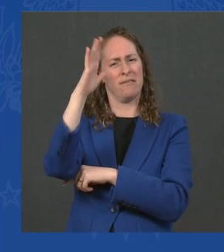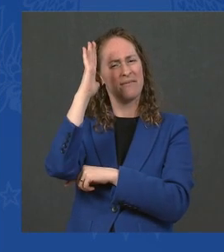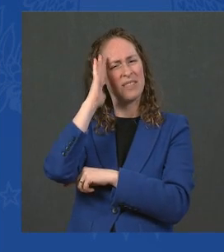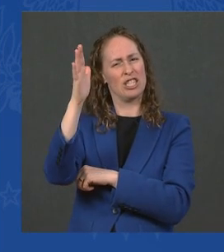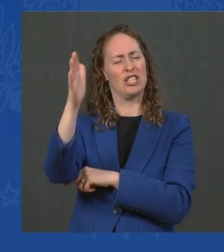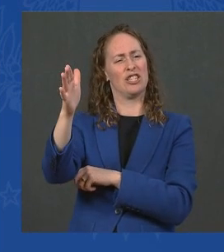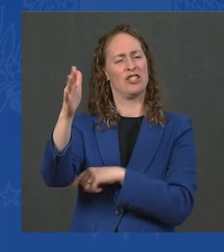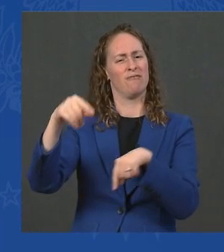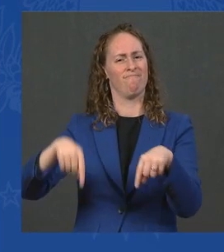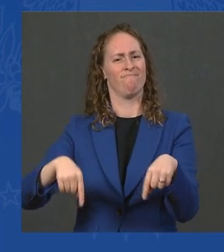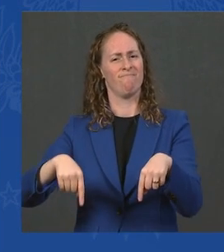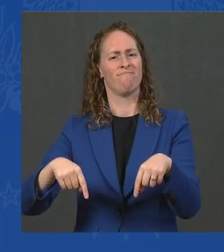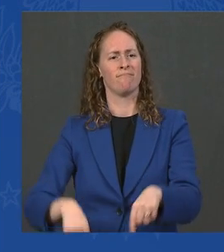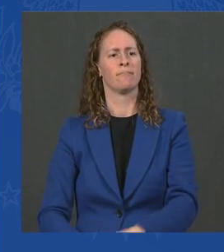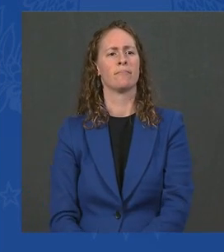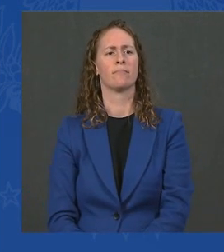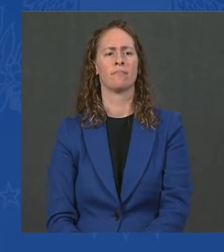We owe it to them to do everything we can